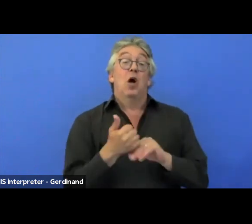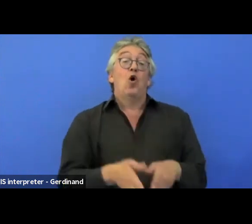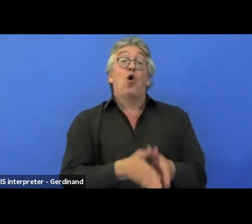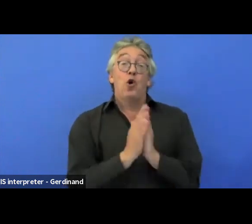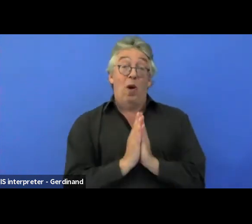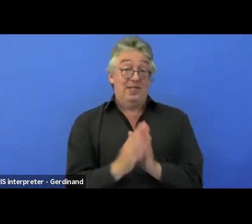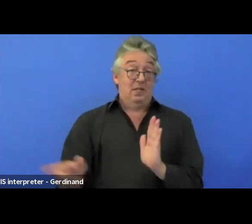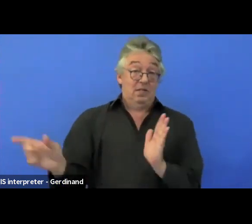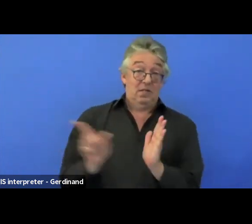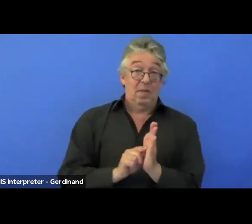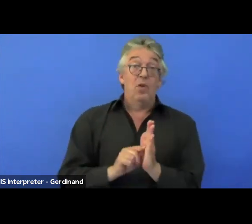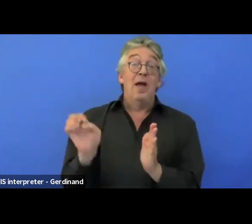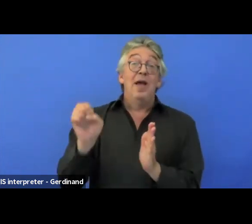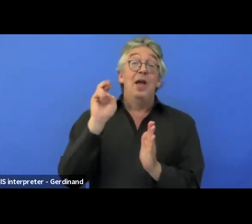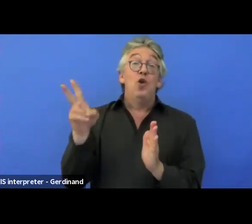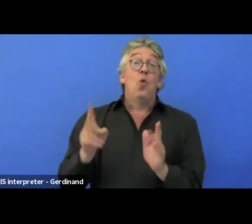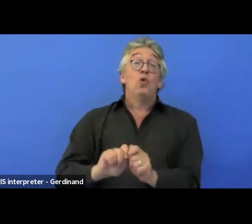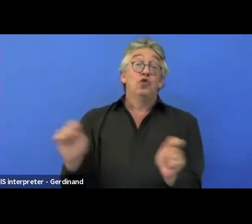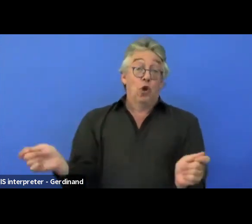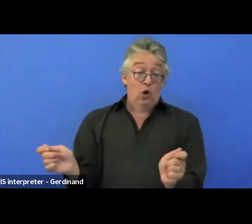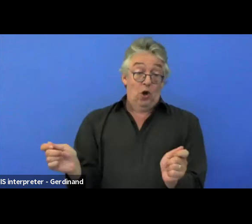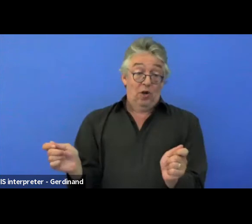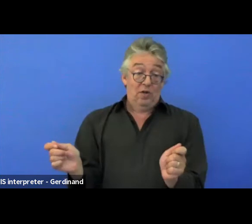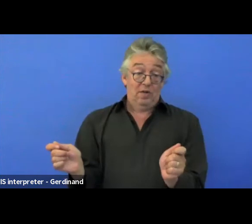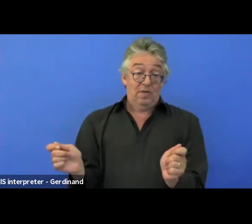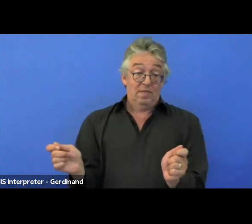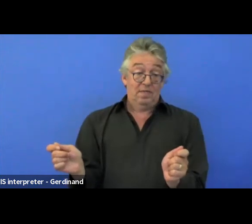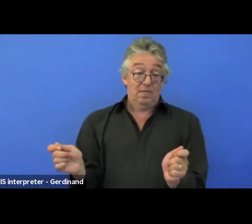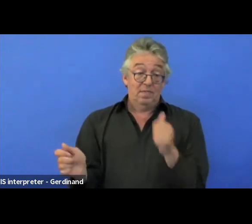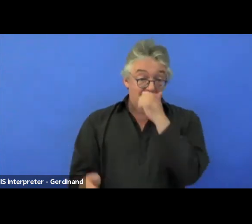The citation is the mentioning of the reference of the standard